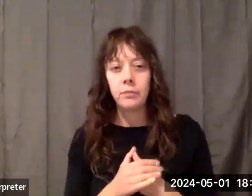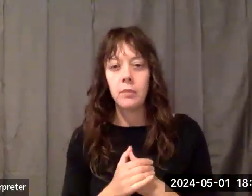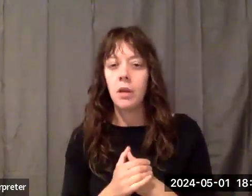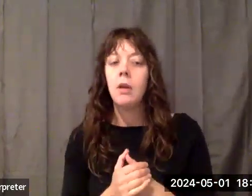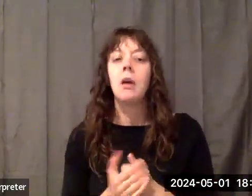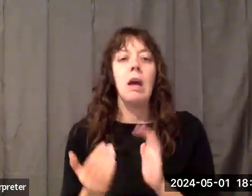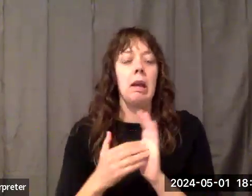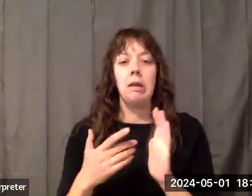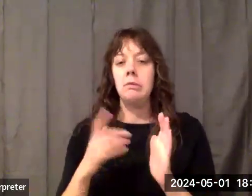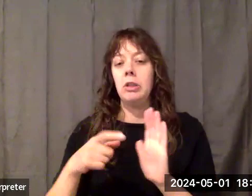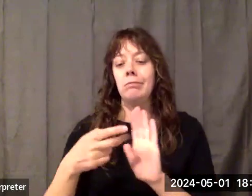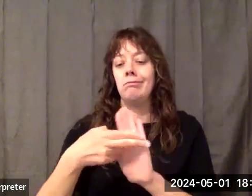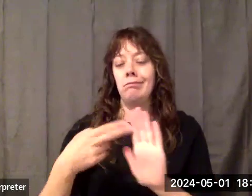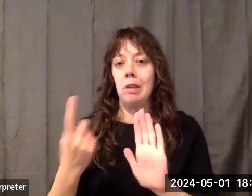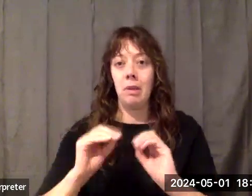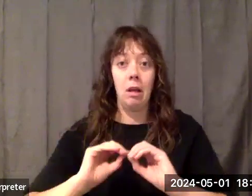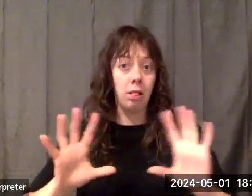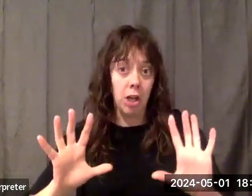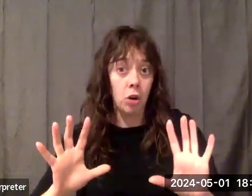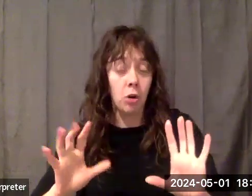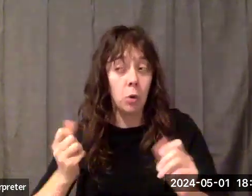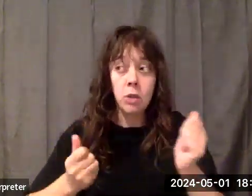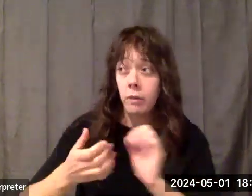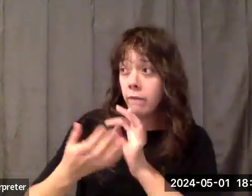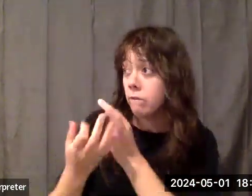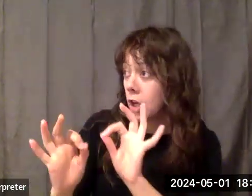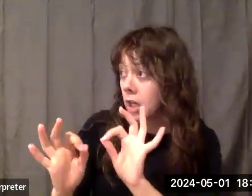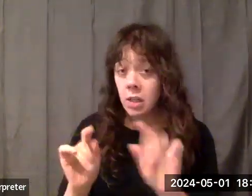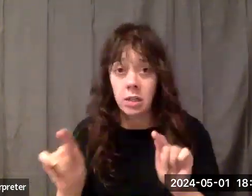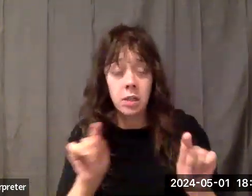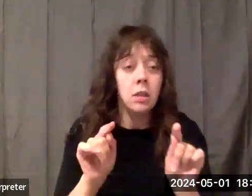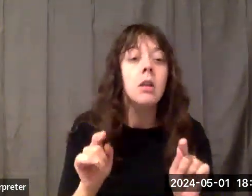that would allow associates to either complete the free ones when they do